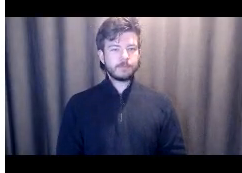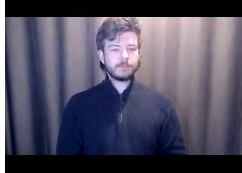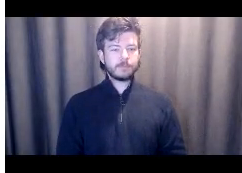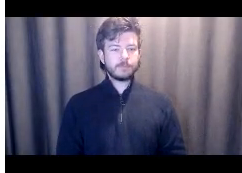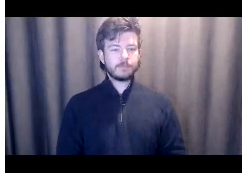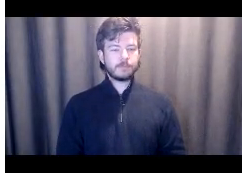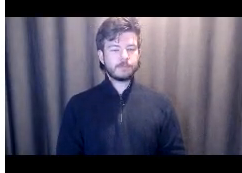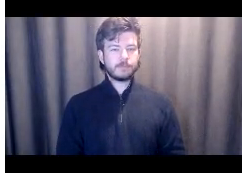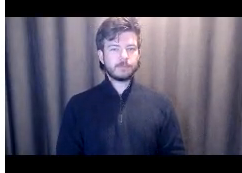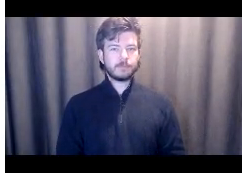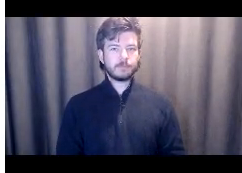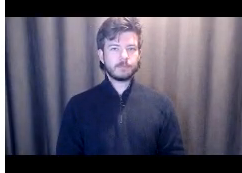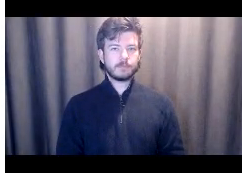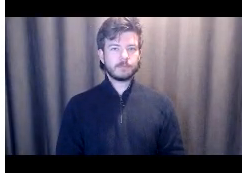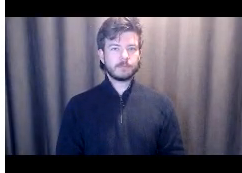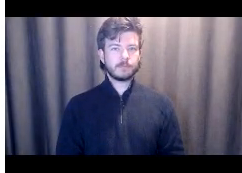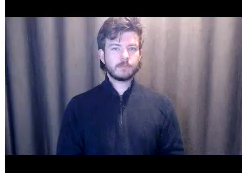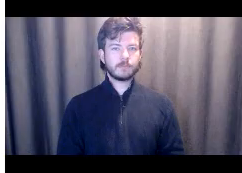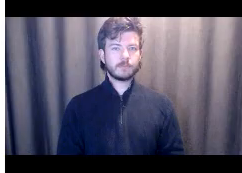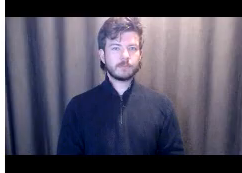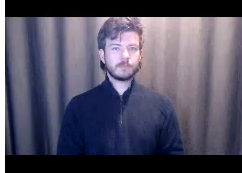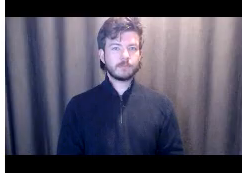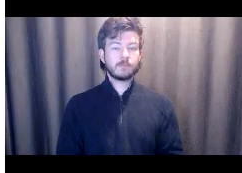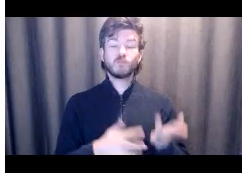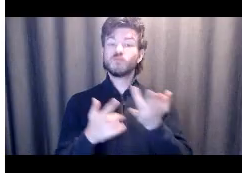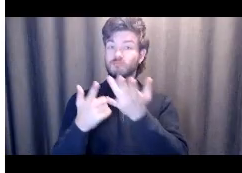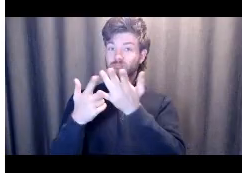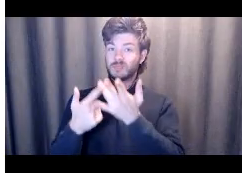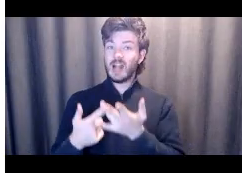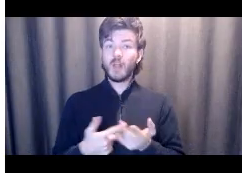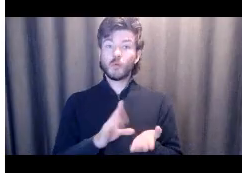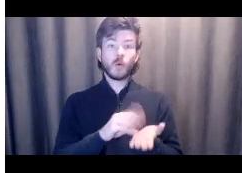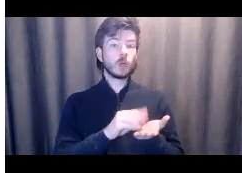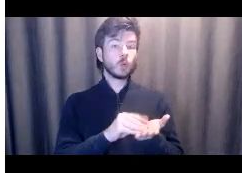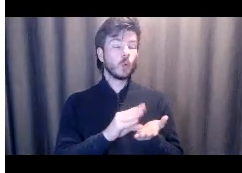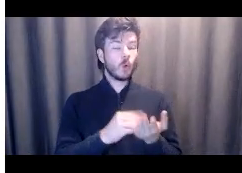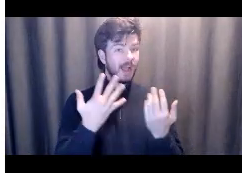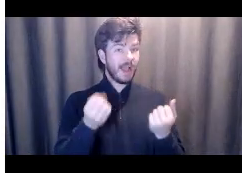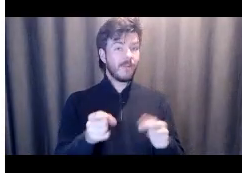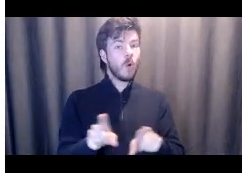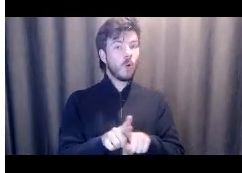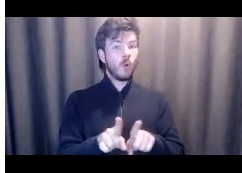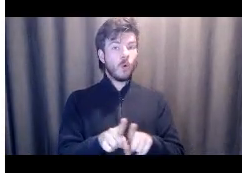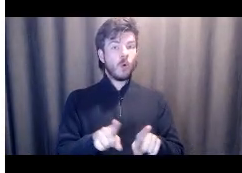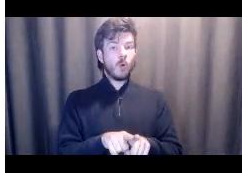There are also a lot of other resources available outside of the NDIS.